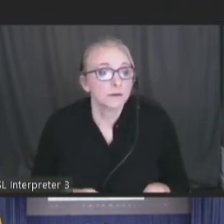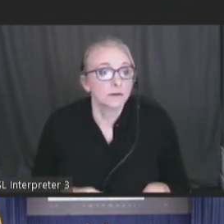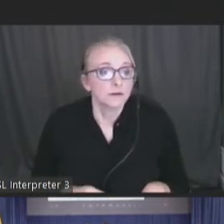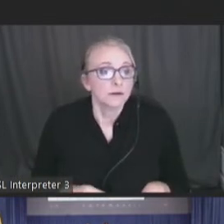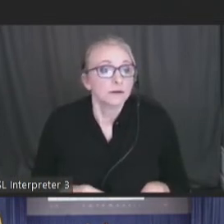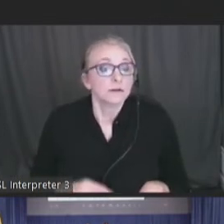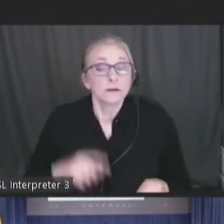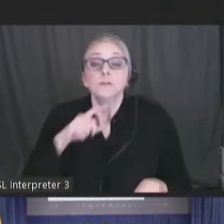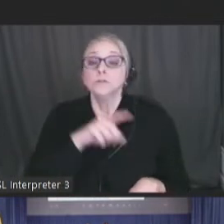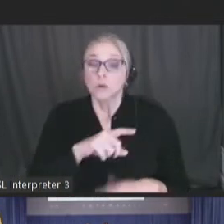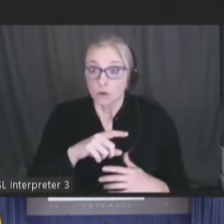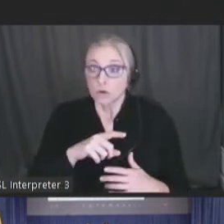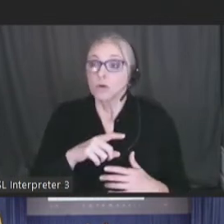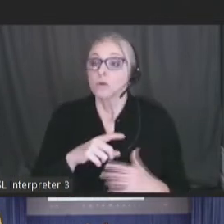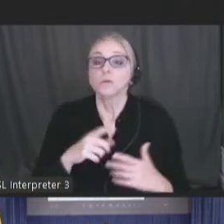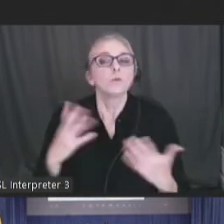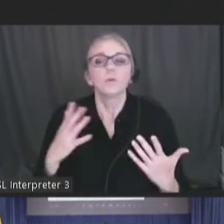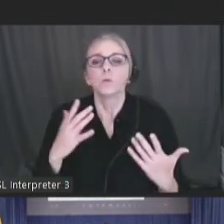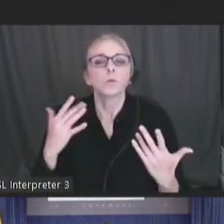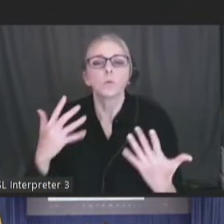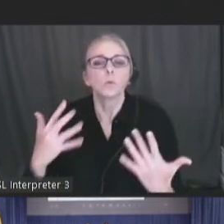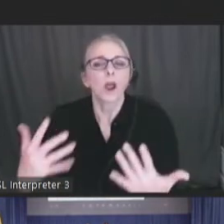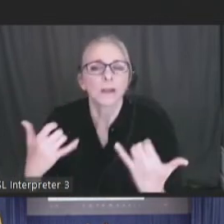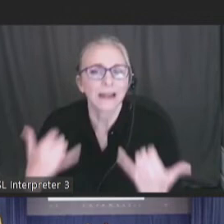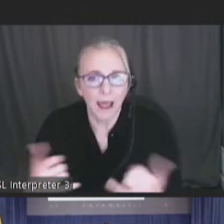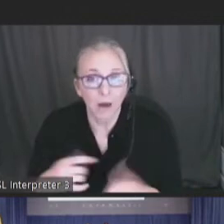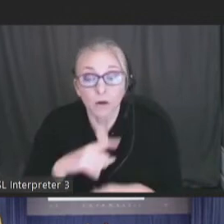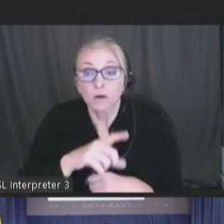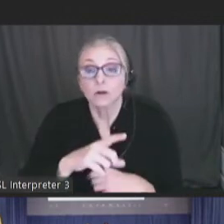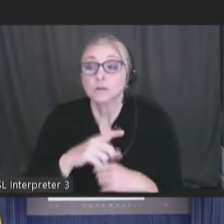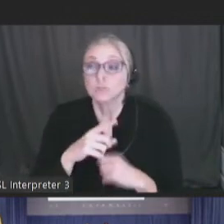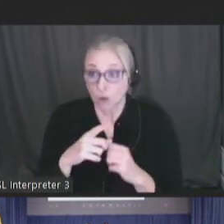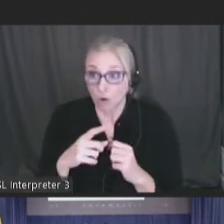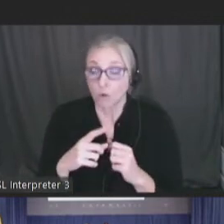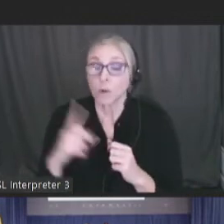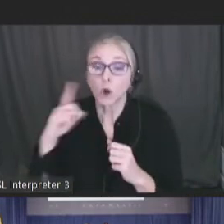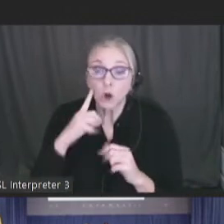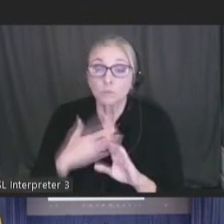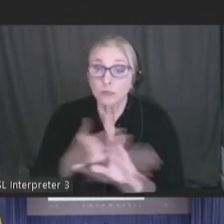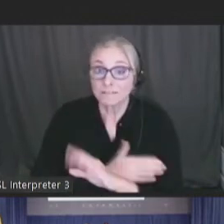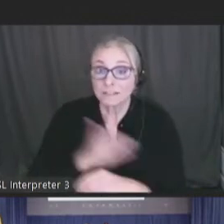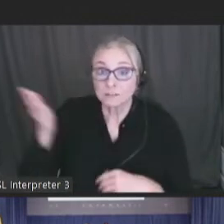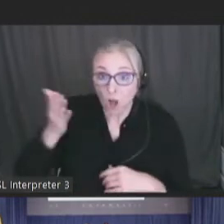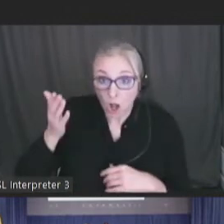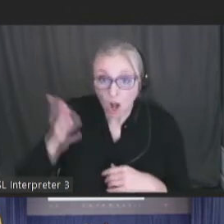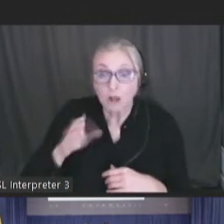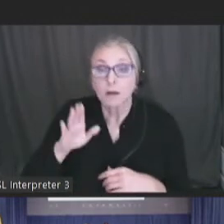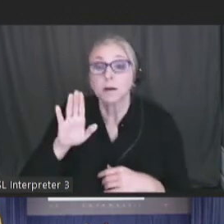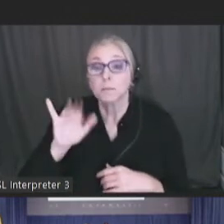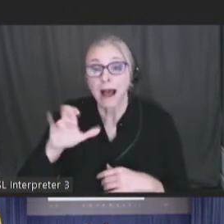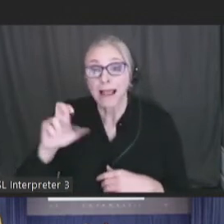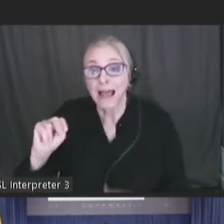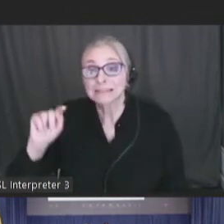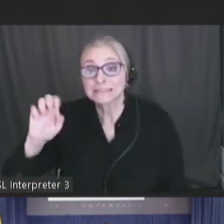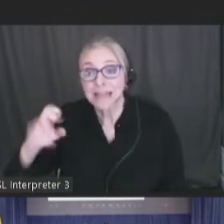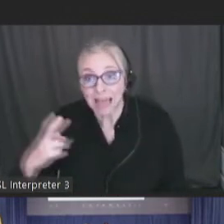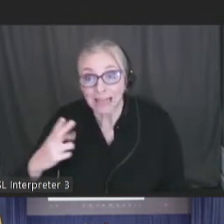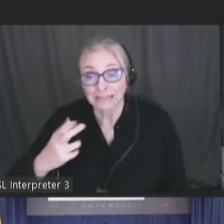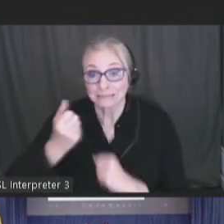So, where are we? As we heard in the previous talk, BioNTech is sponsoring this trial. We